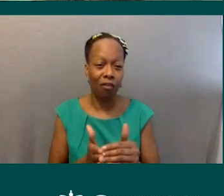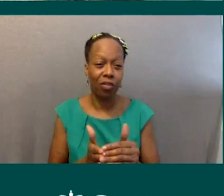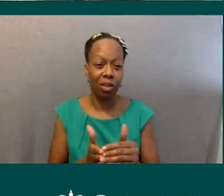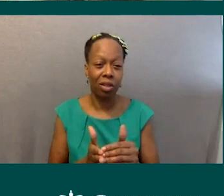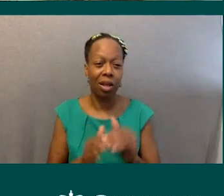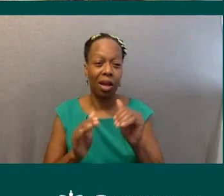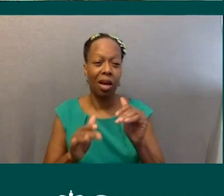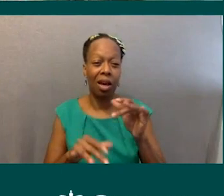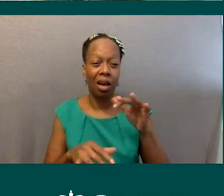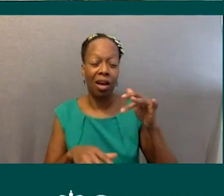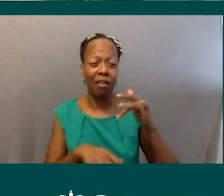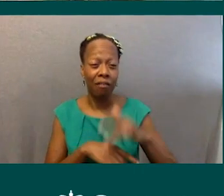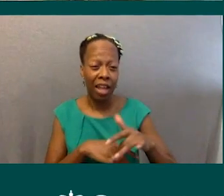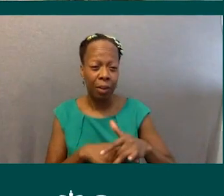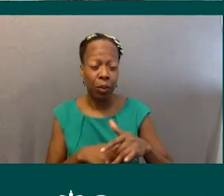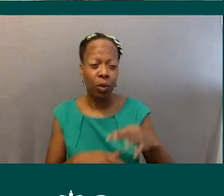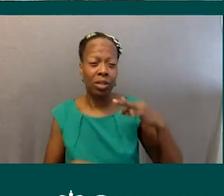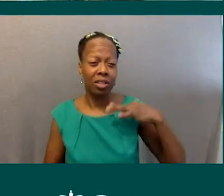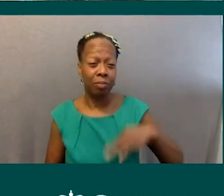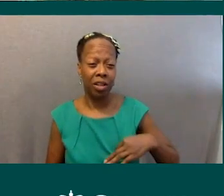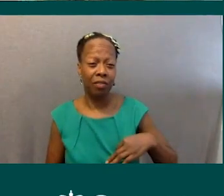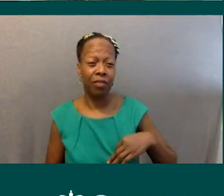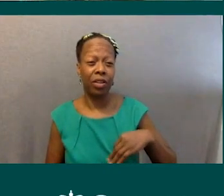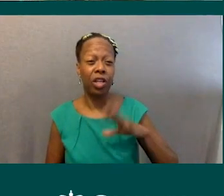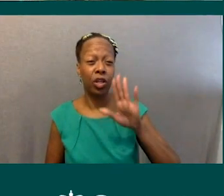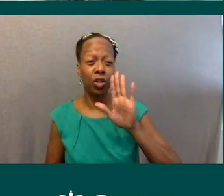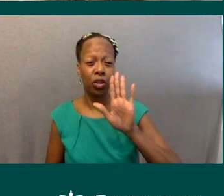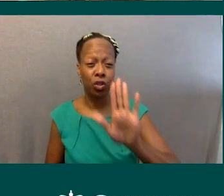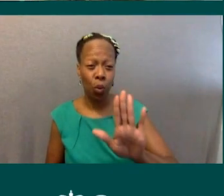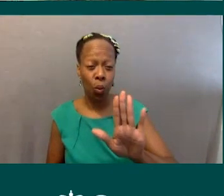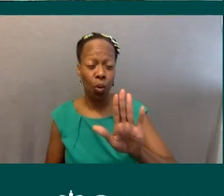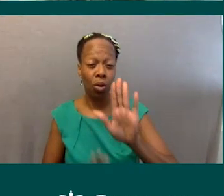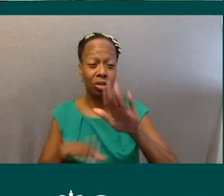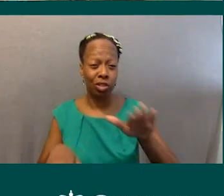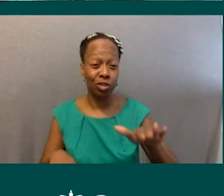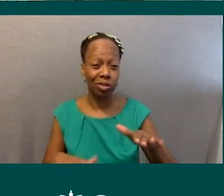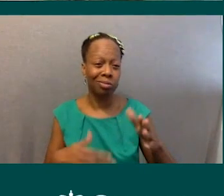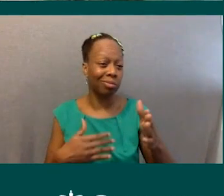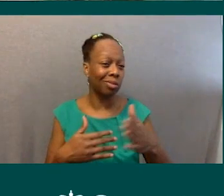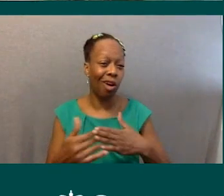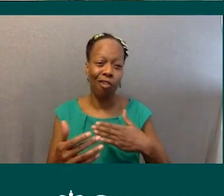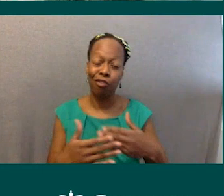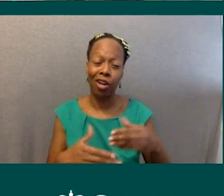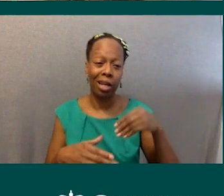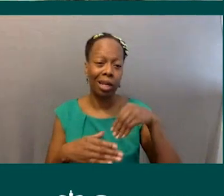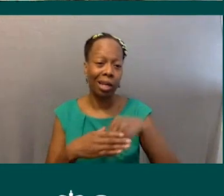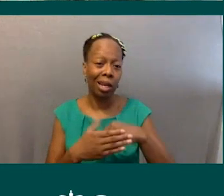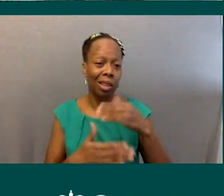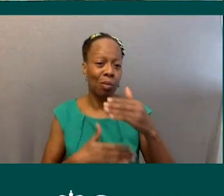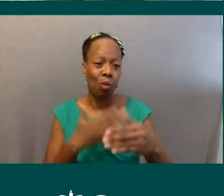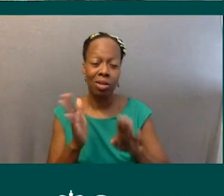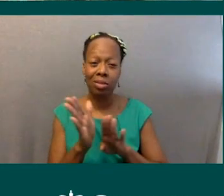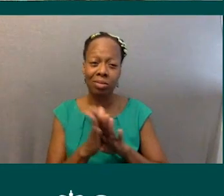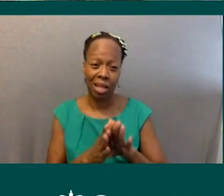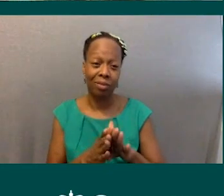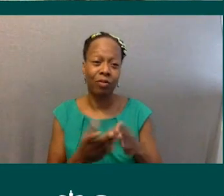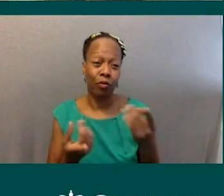or your child has been developing for a while. And if it comes from basic science,